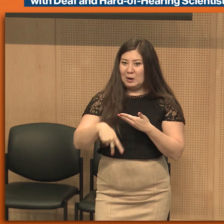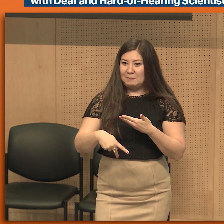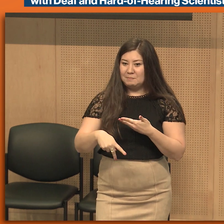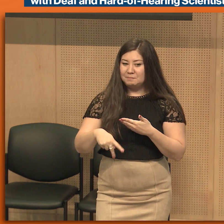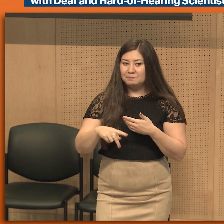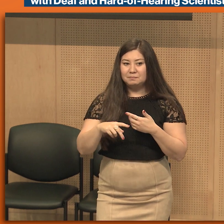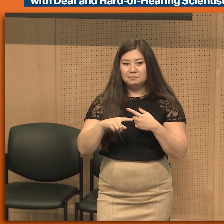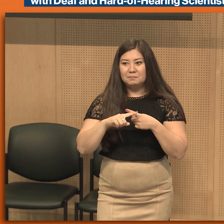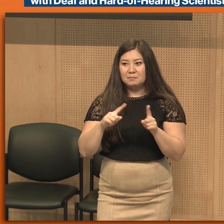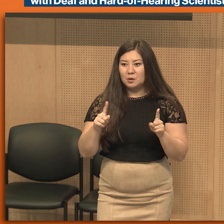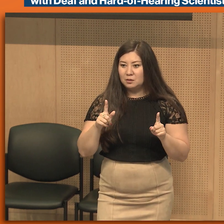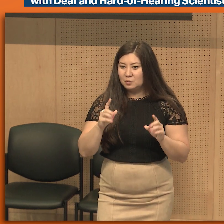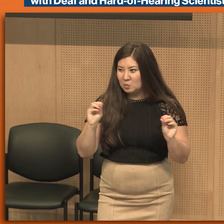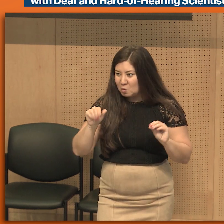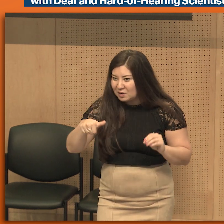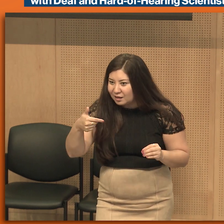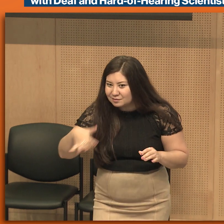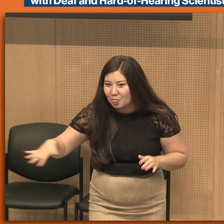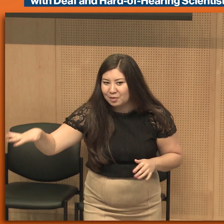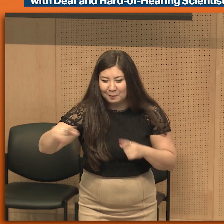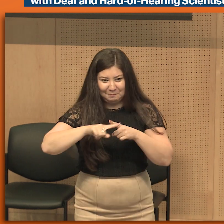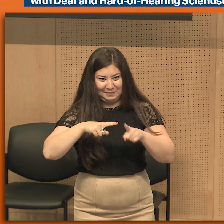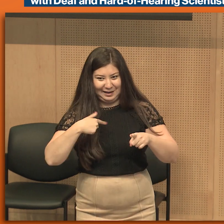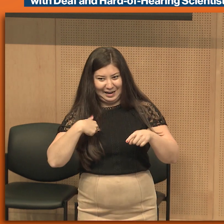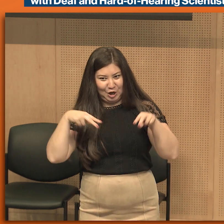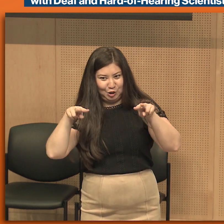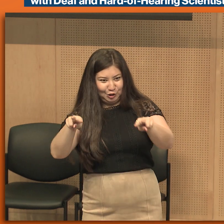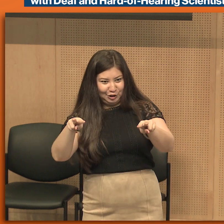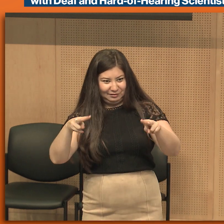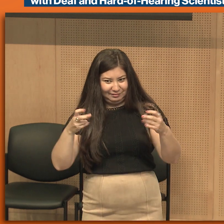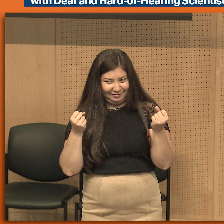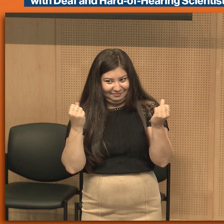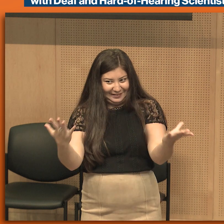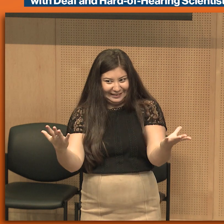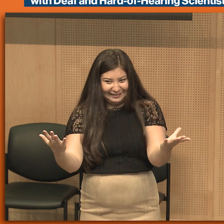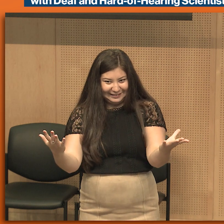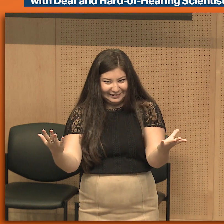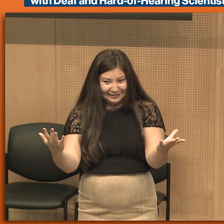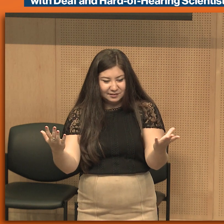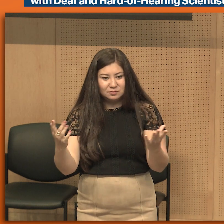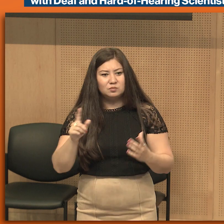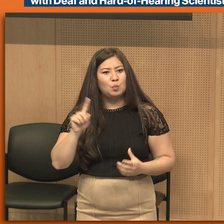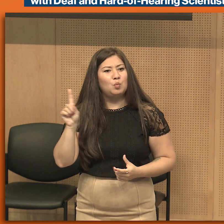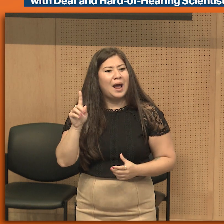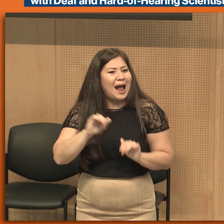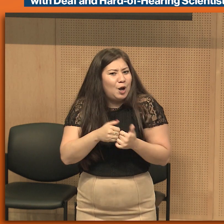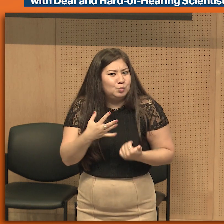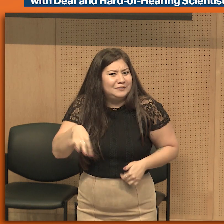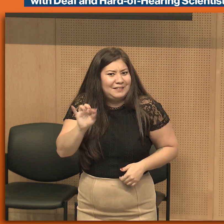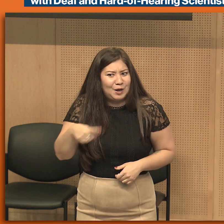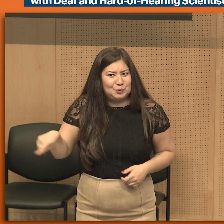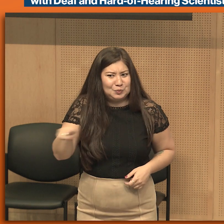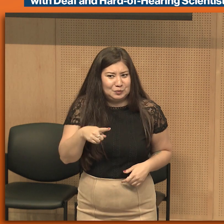because as we pursued our PhD degrees, we realized that we were learning amazing things, but it wasn't accessible to the community.